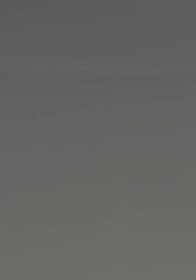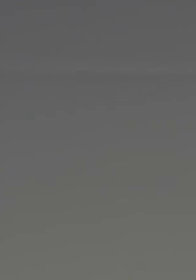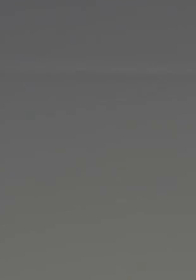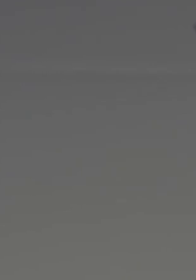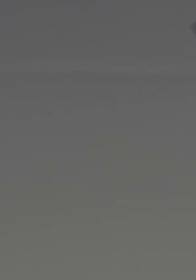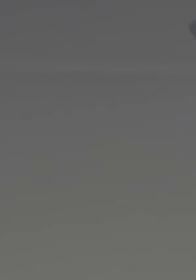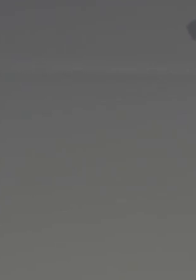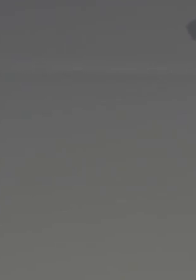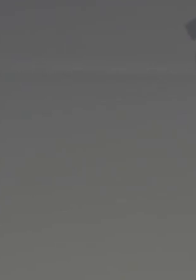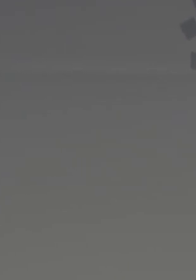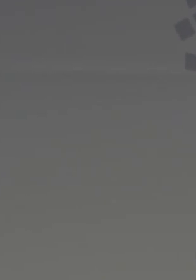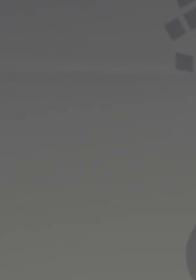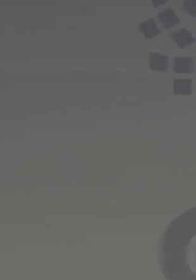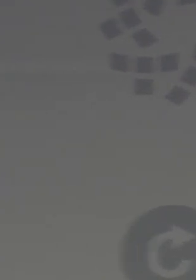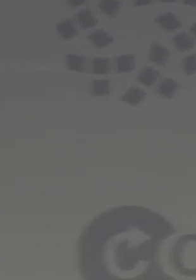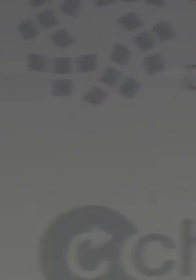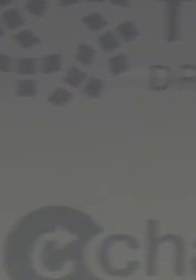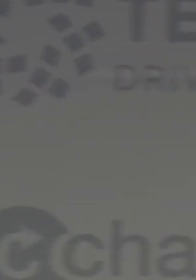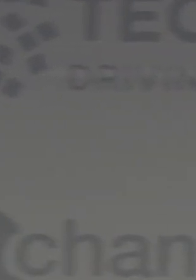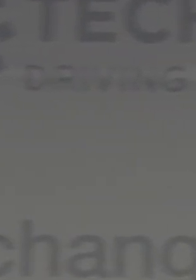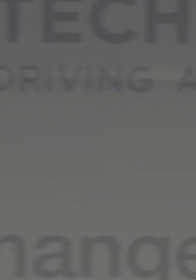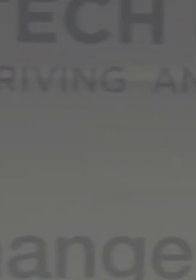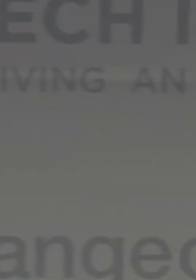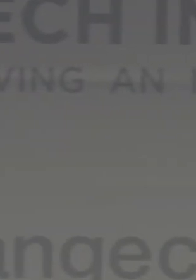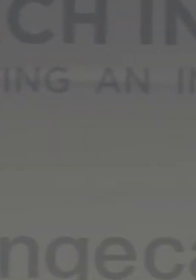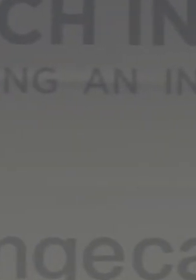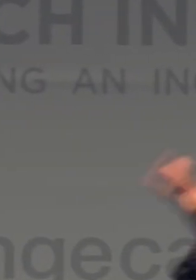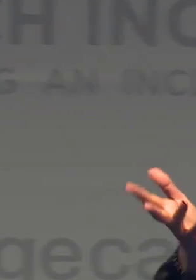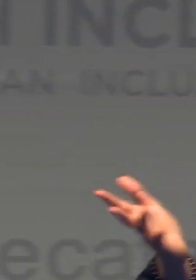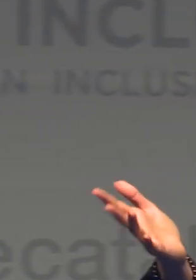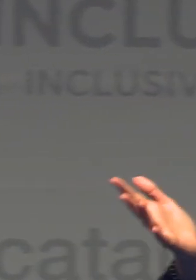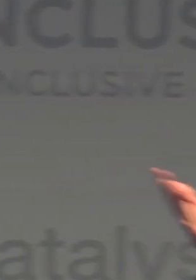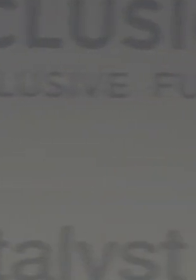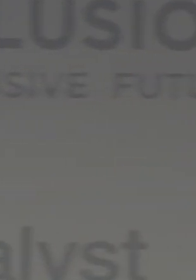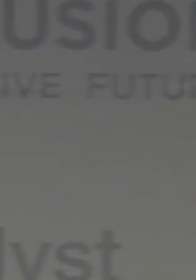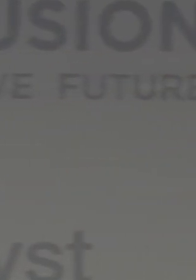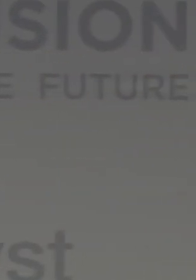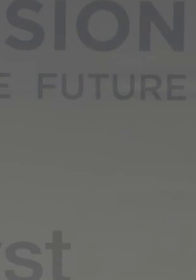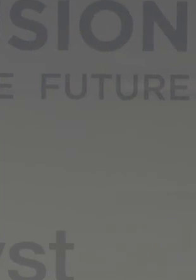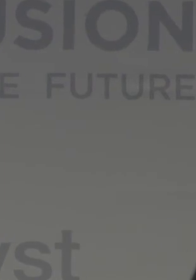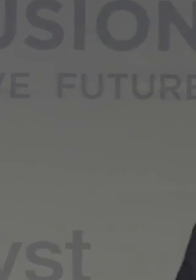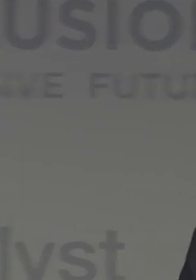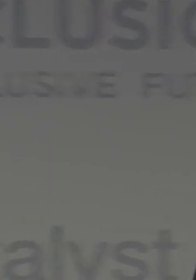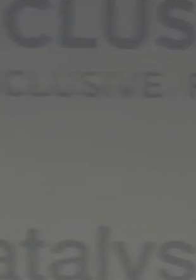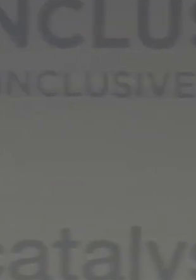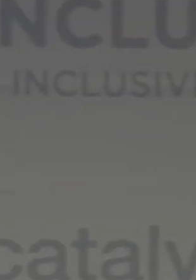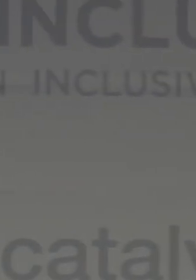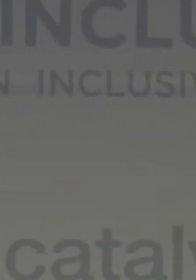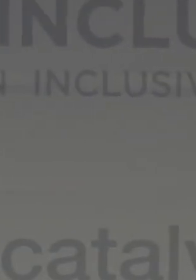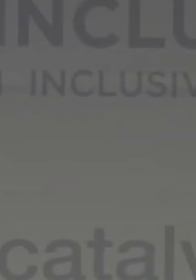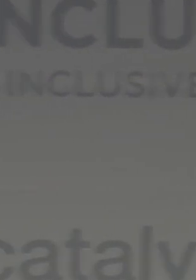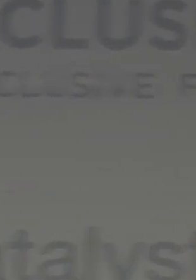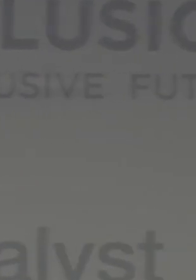features should we put in there how should we design this might hire people who live the problem you're trying to solve they're talented engineers out